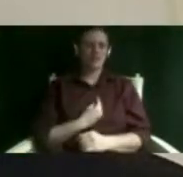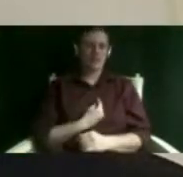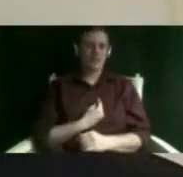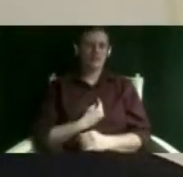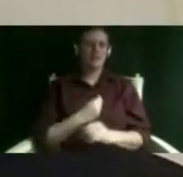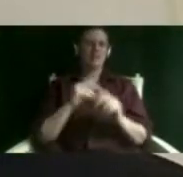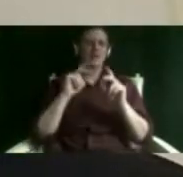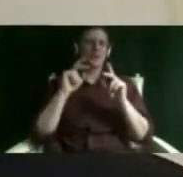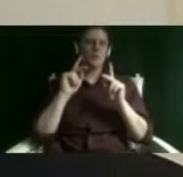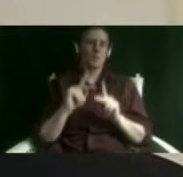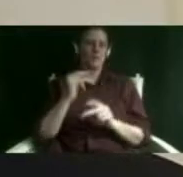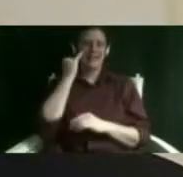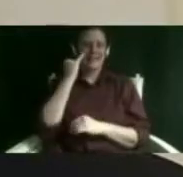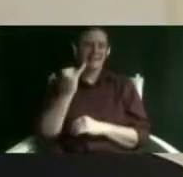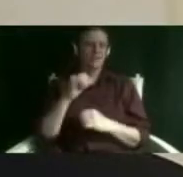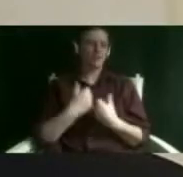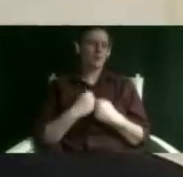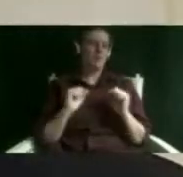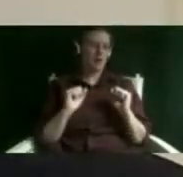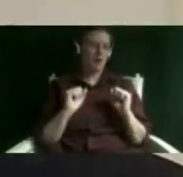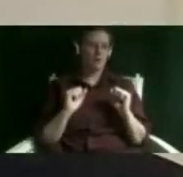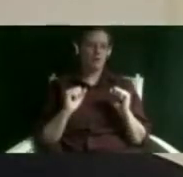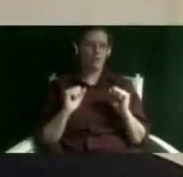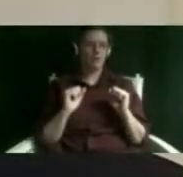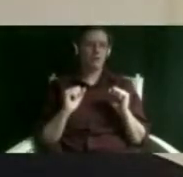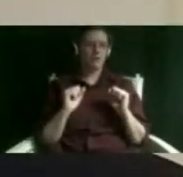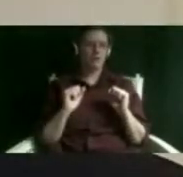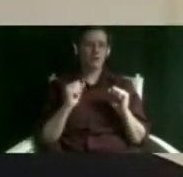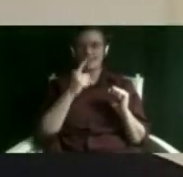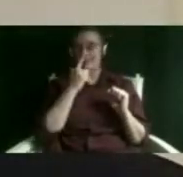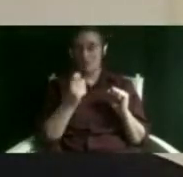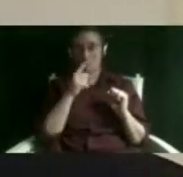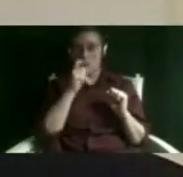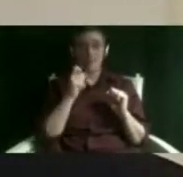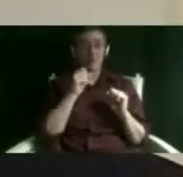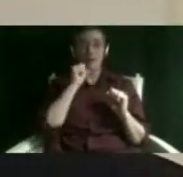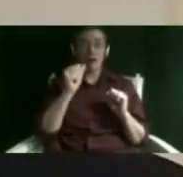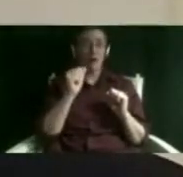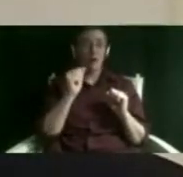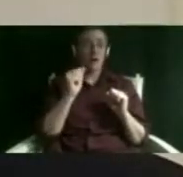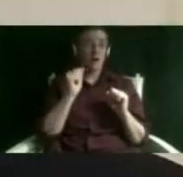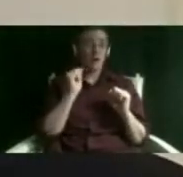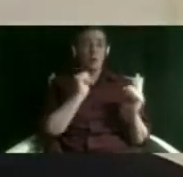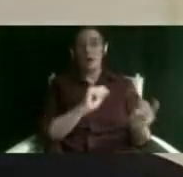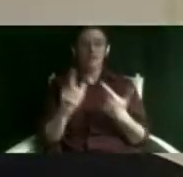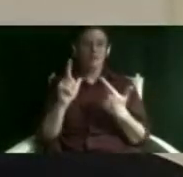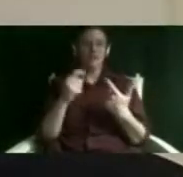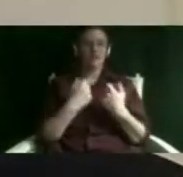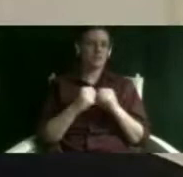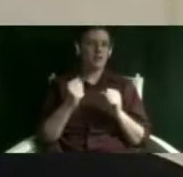out is so interesting because first of all not all of us come out as gay before we come out as trans